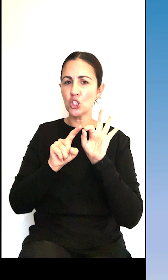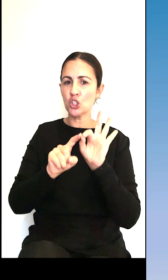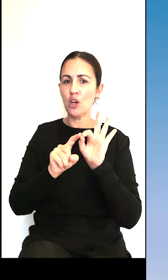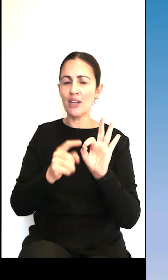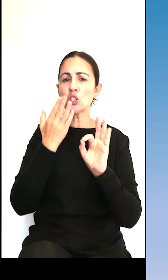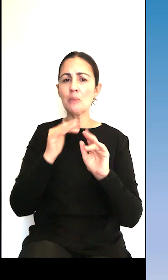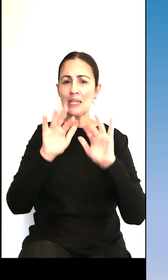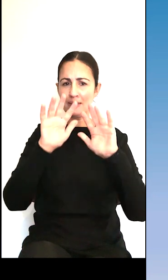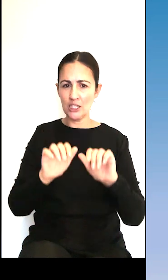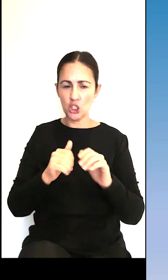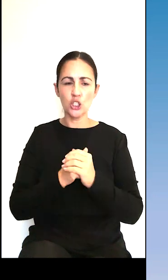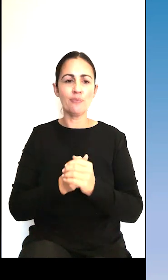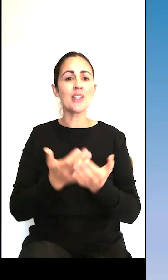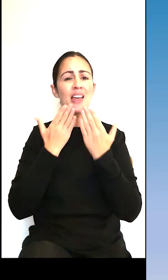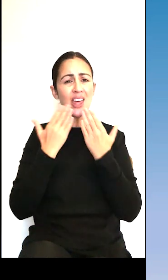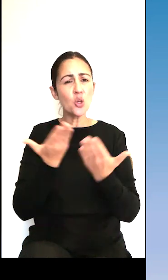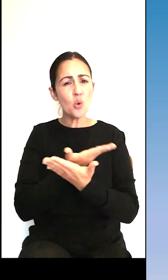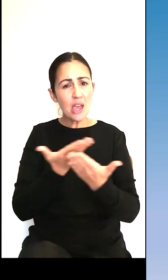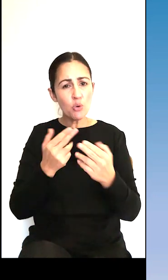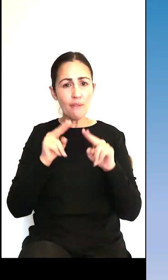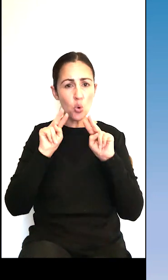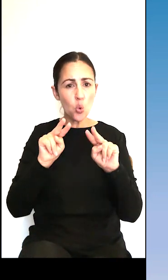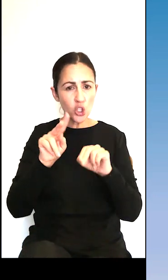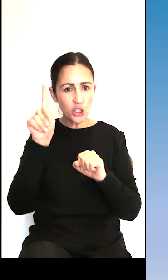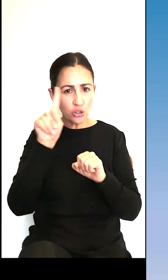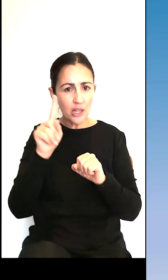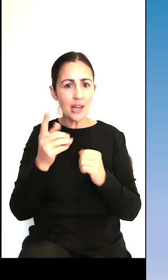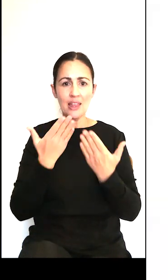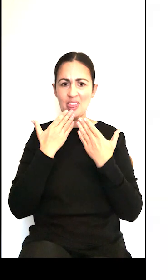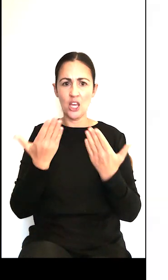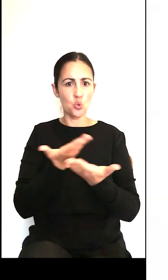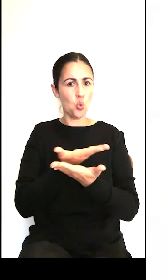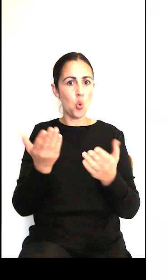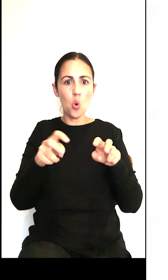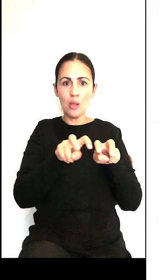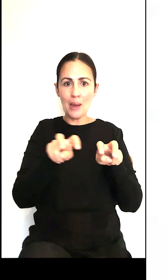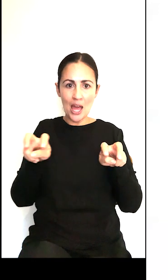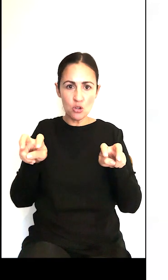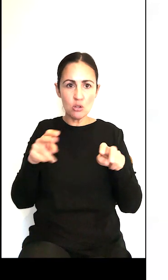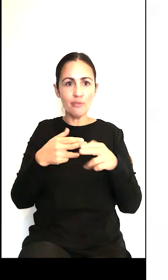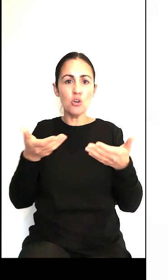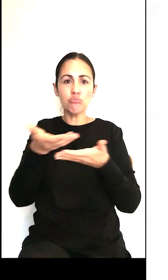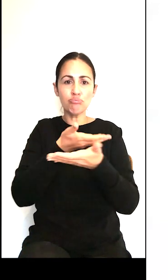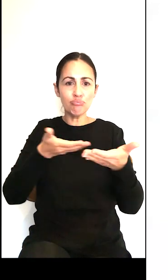So thank you to everyone who's joined the webinar today and to all of our panelists. And I'll hand over to Jane.